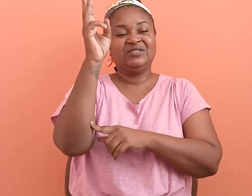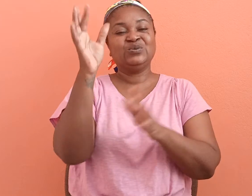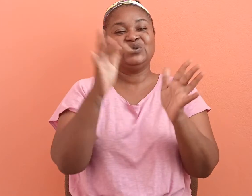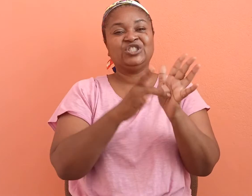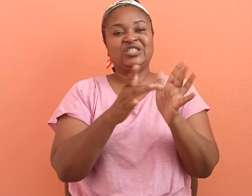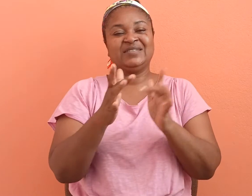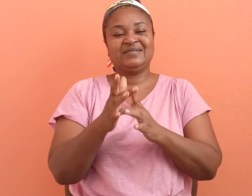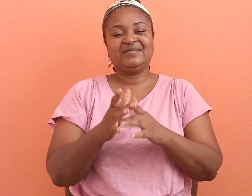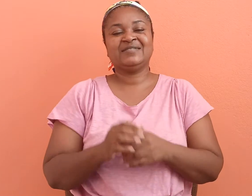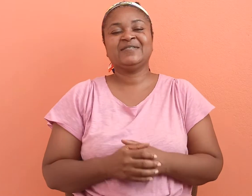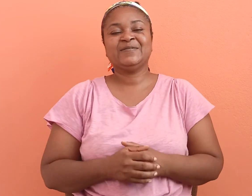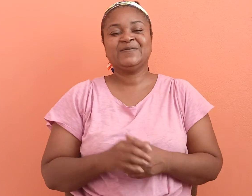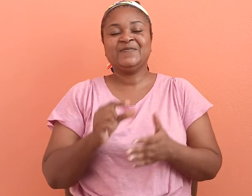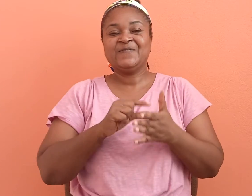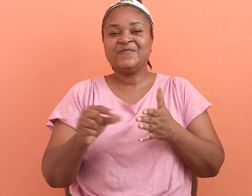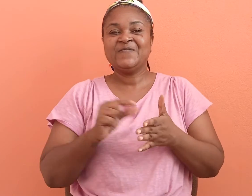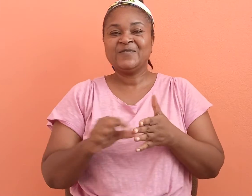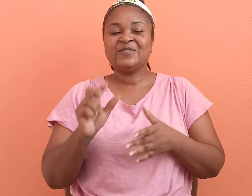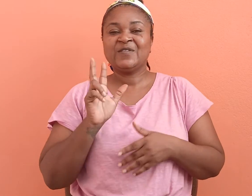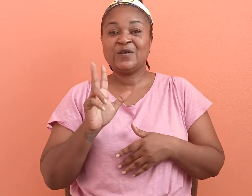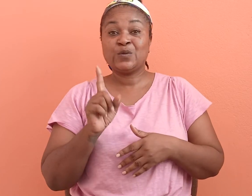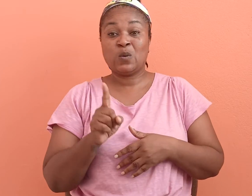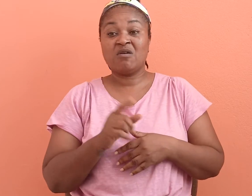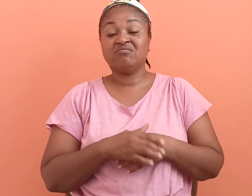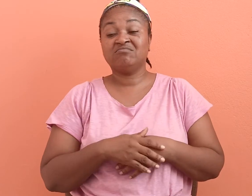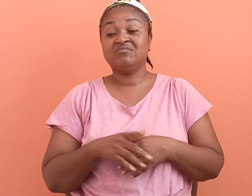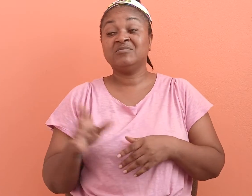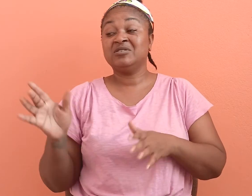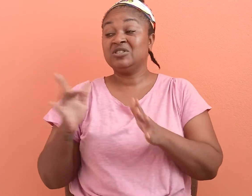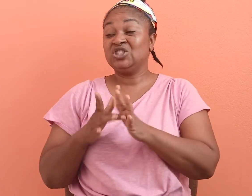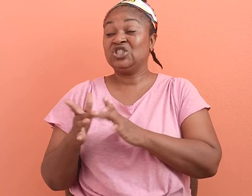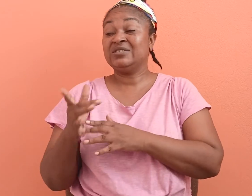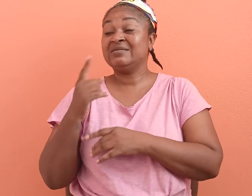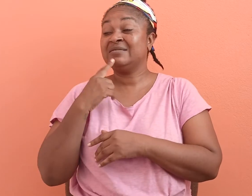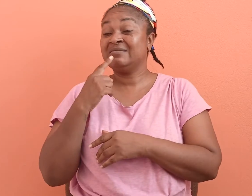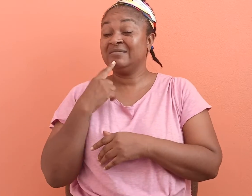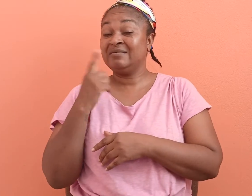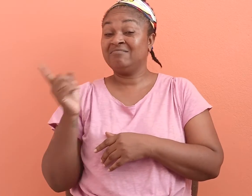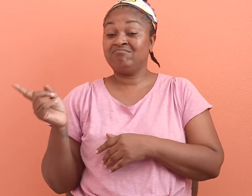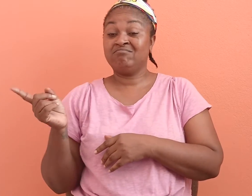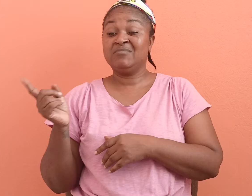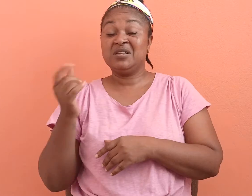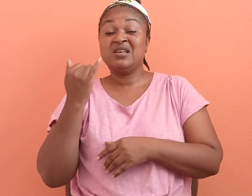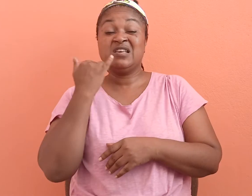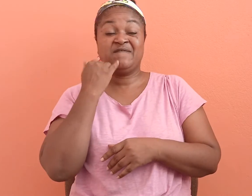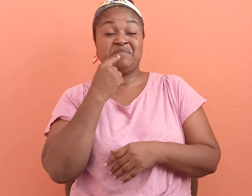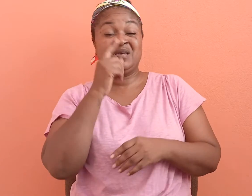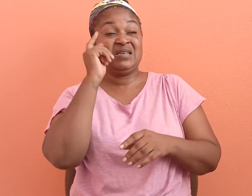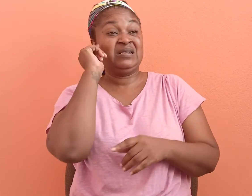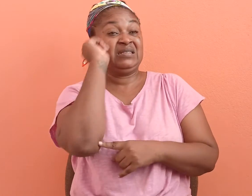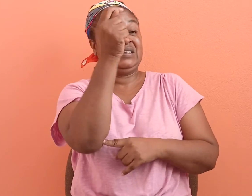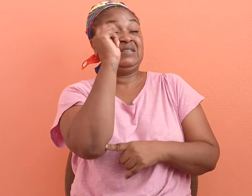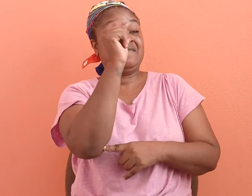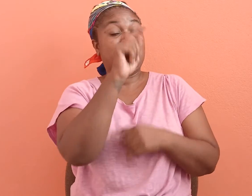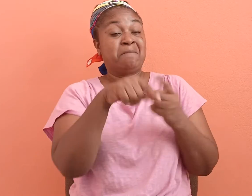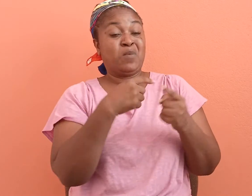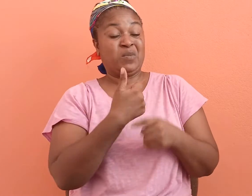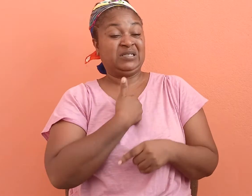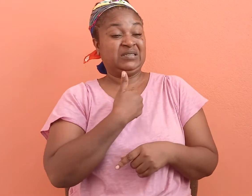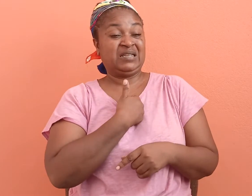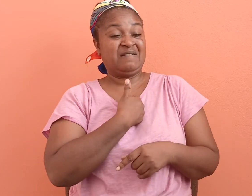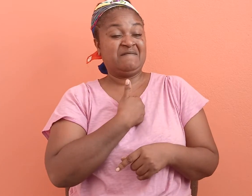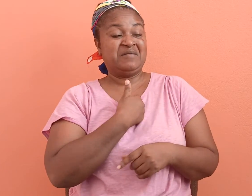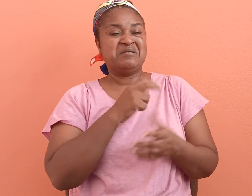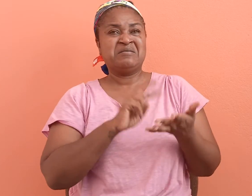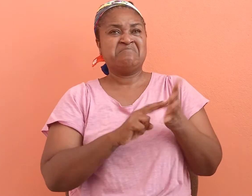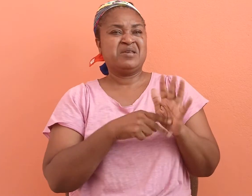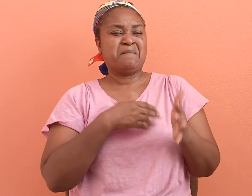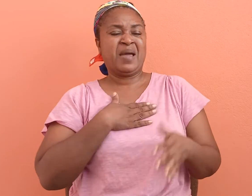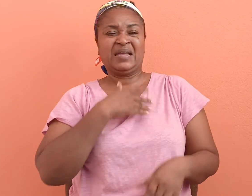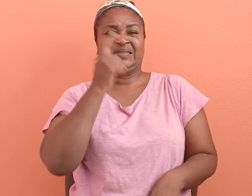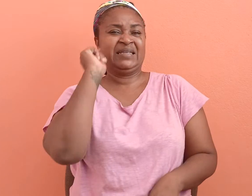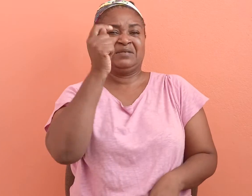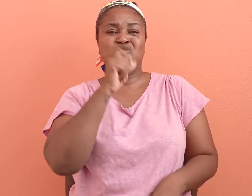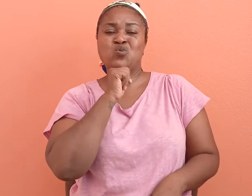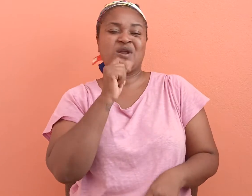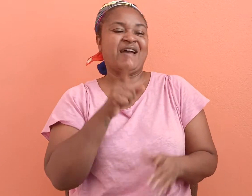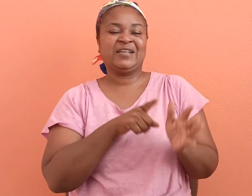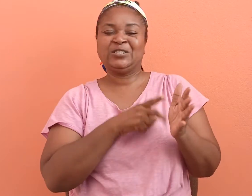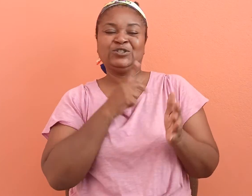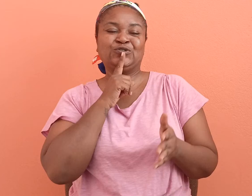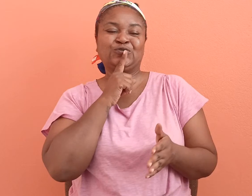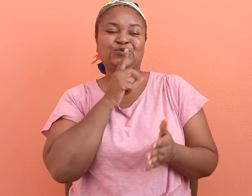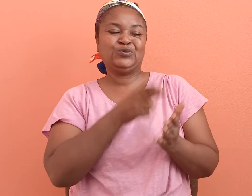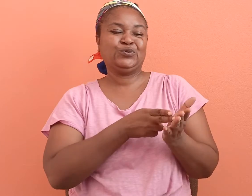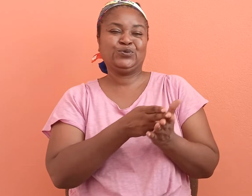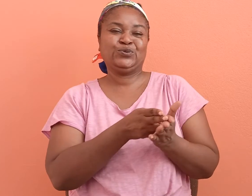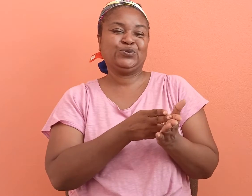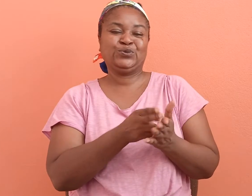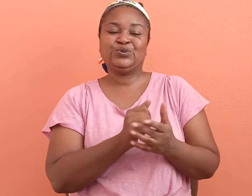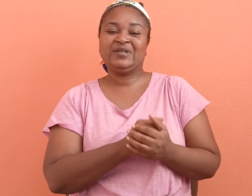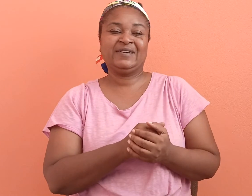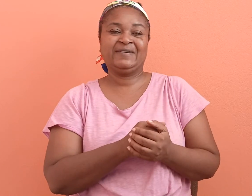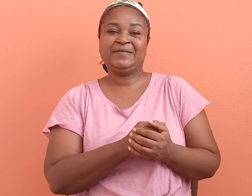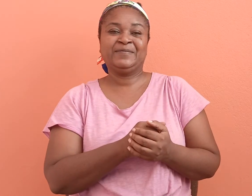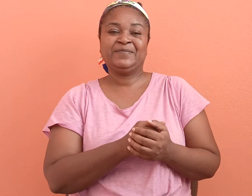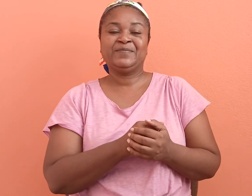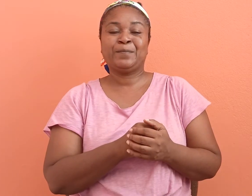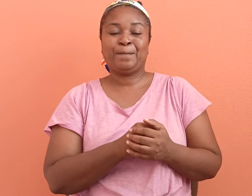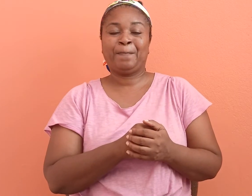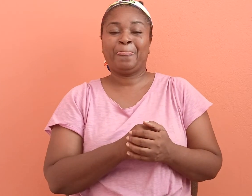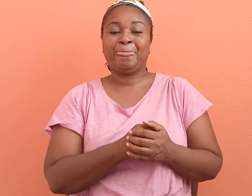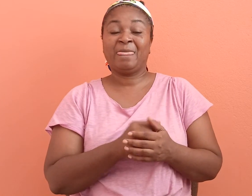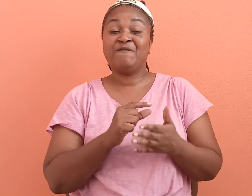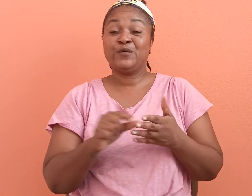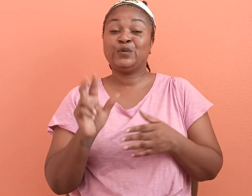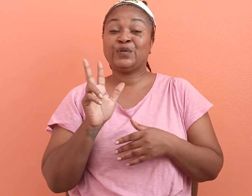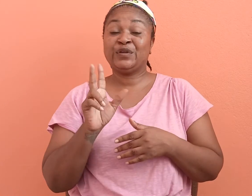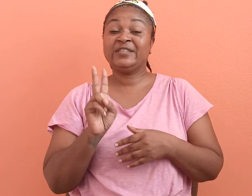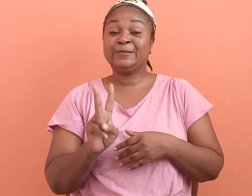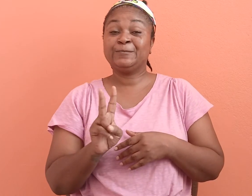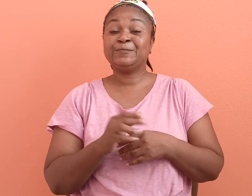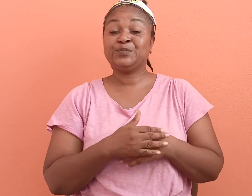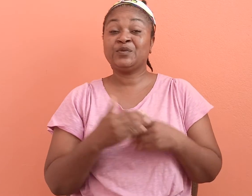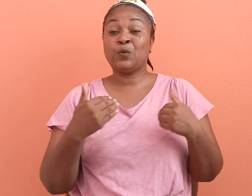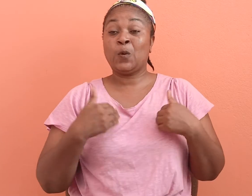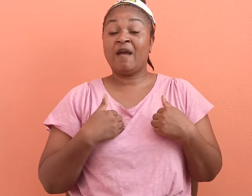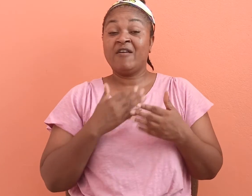31 “If I testify about myself, my testimony isn’t true. 32 There is someone else who